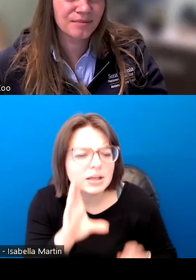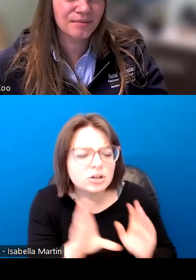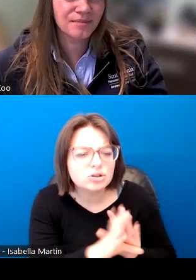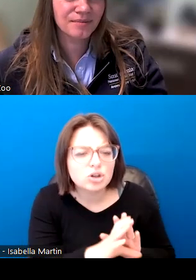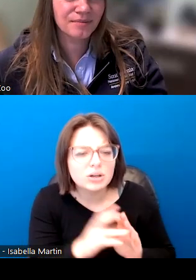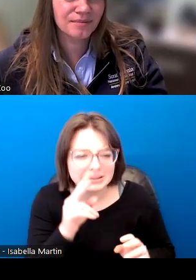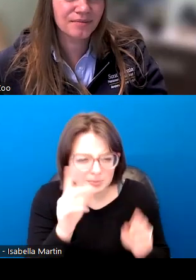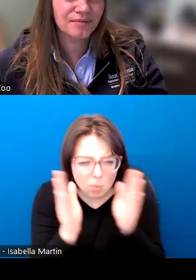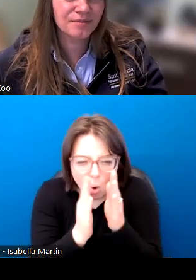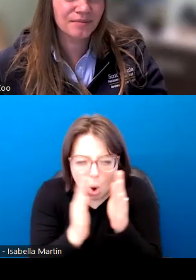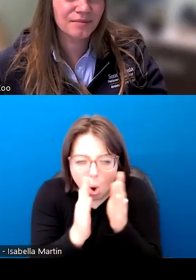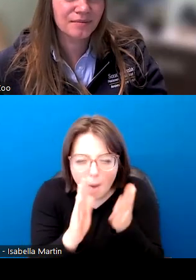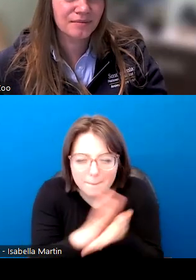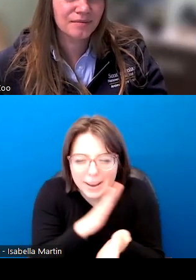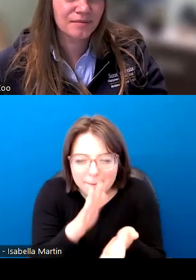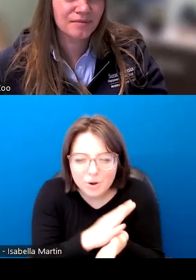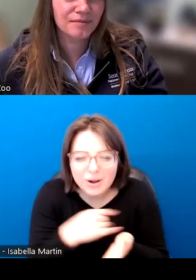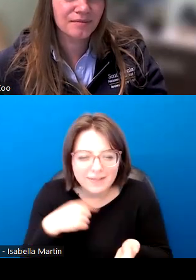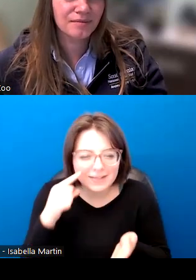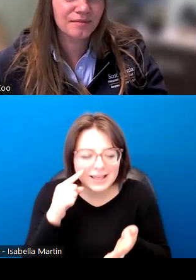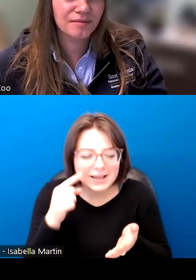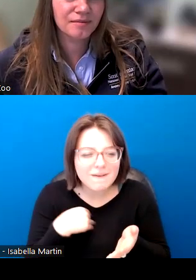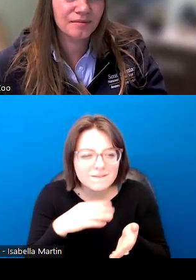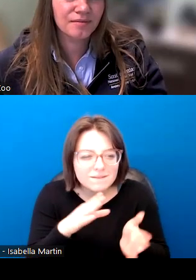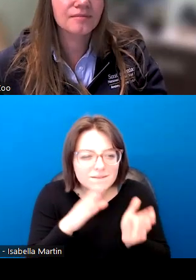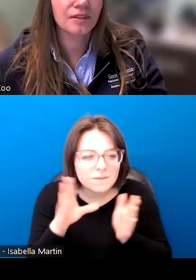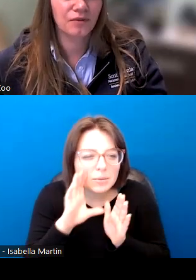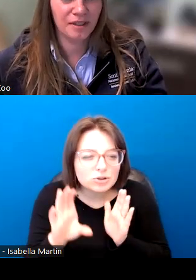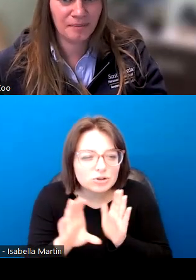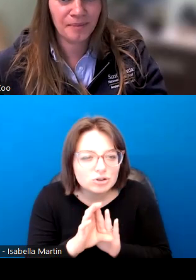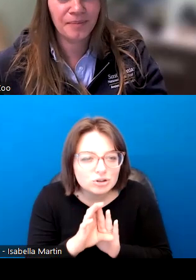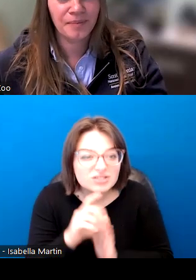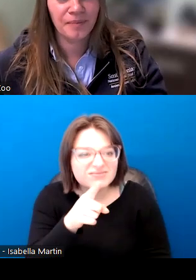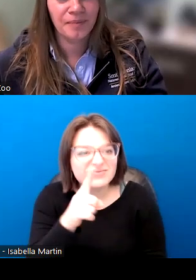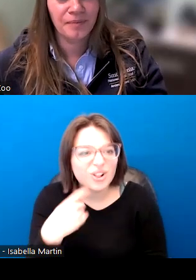and I think we have a close-up picture of exactly what this looks like. So tell us what we're looking